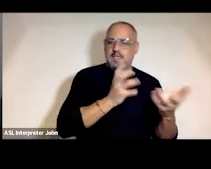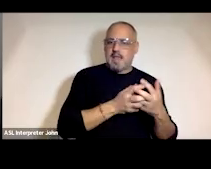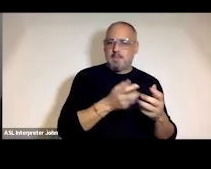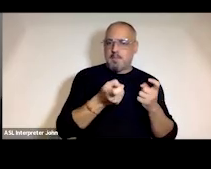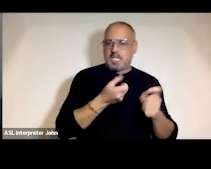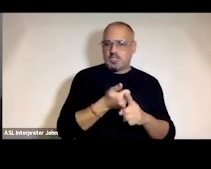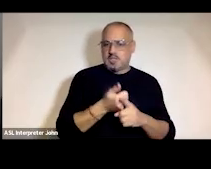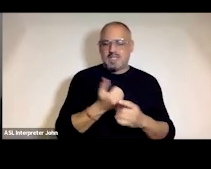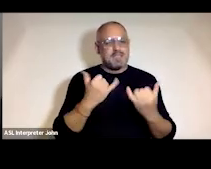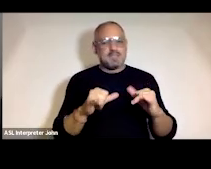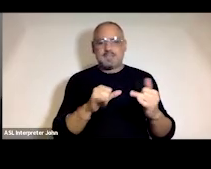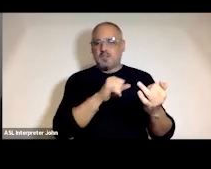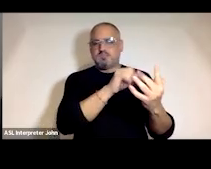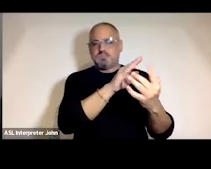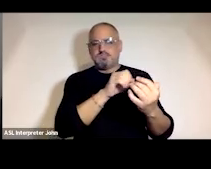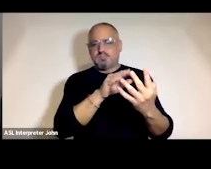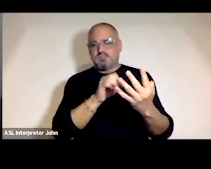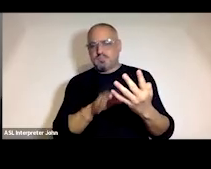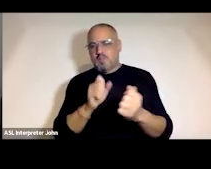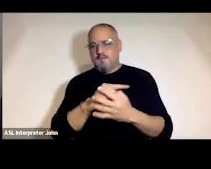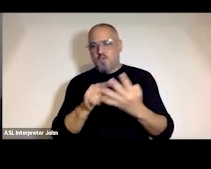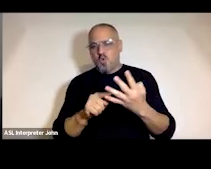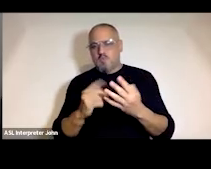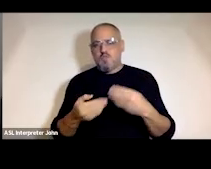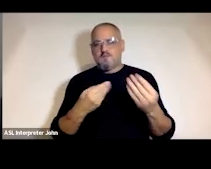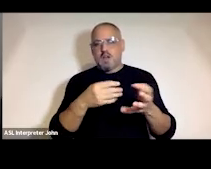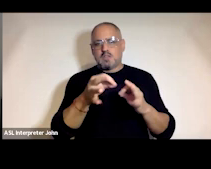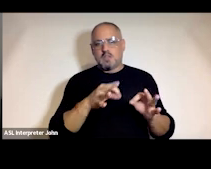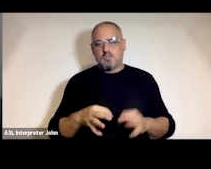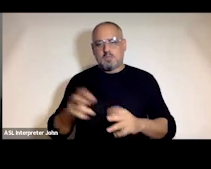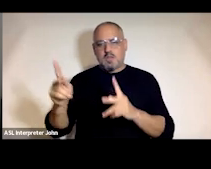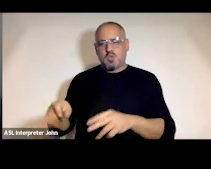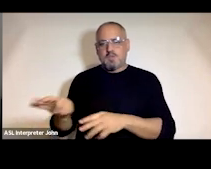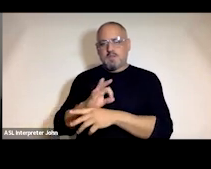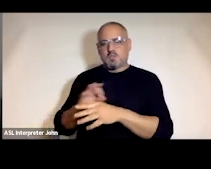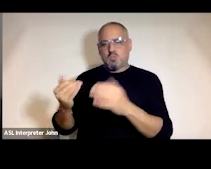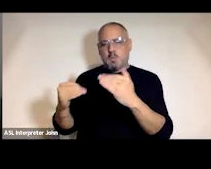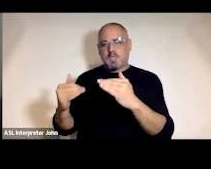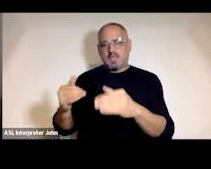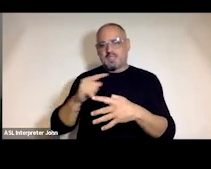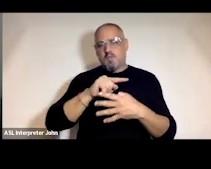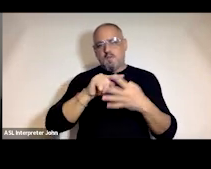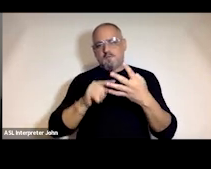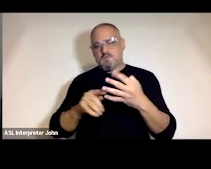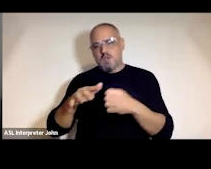still address all four areas and provide descriptions of the person's functional limitations in all four areas